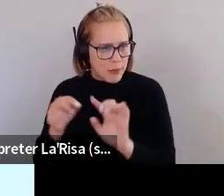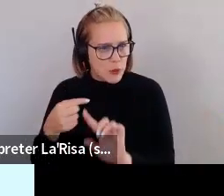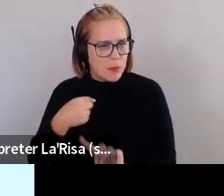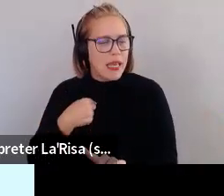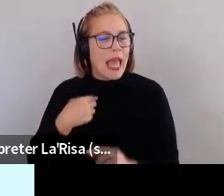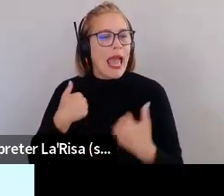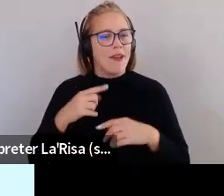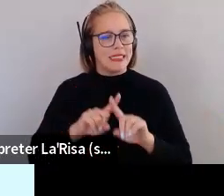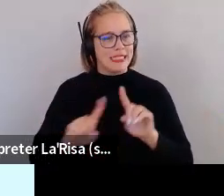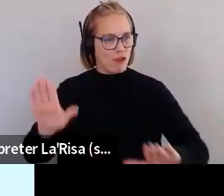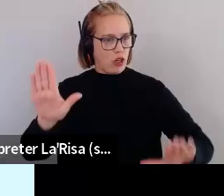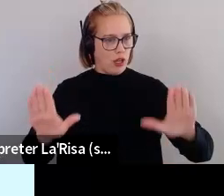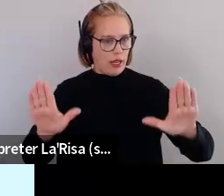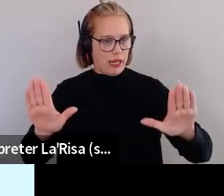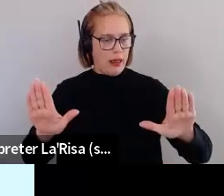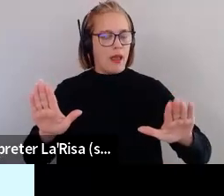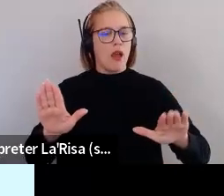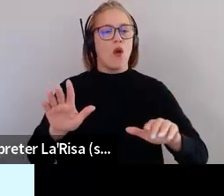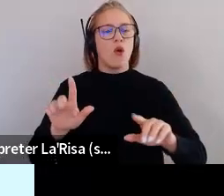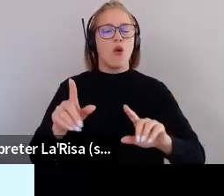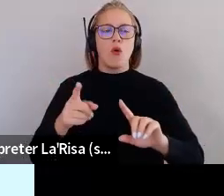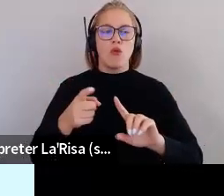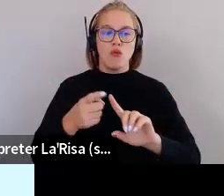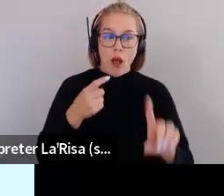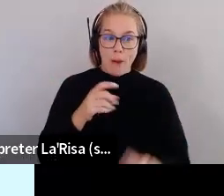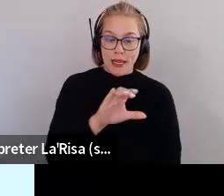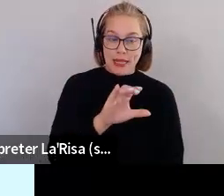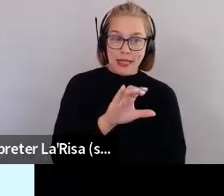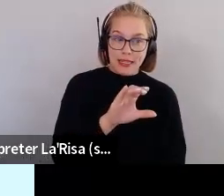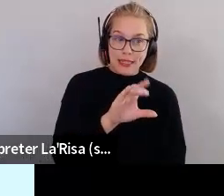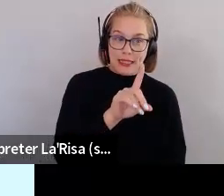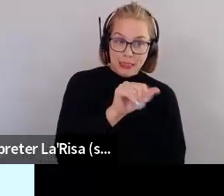I think it is really important and Marsha is the one who taught me this is